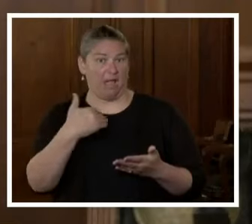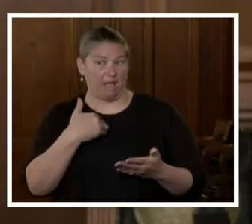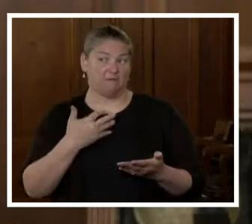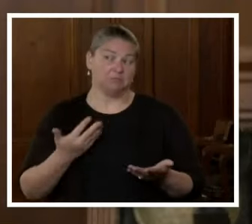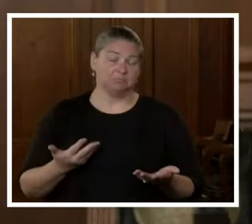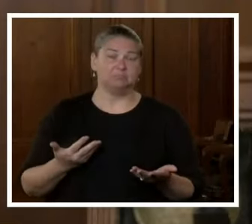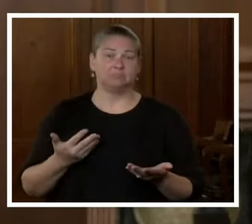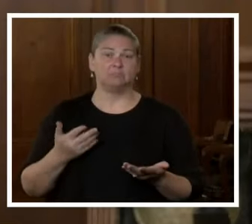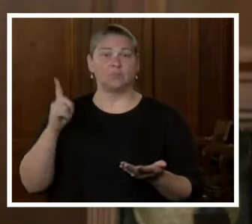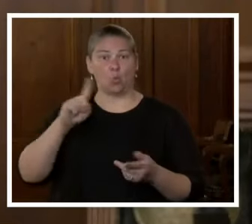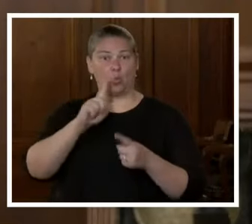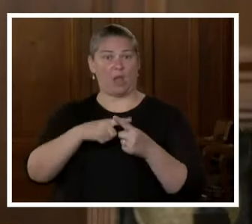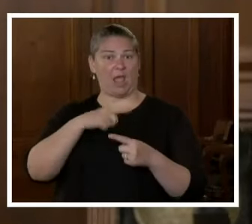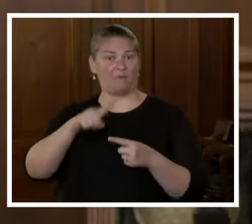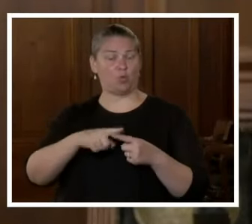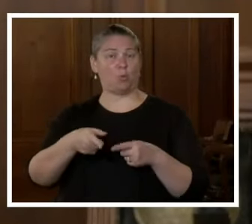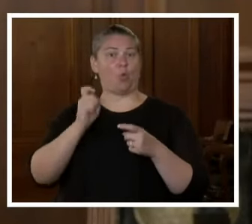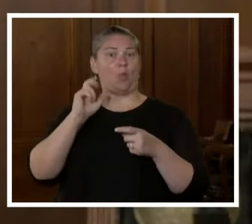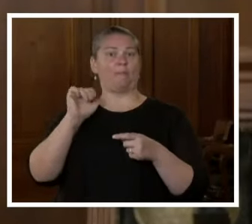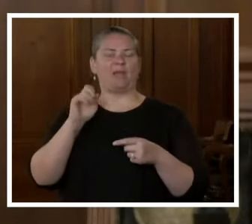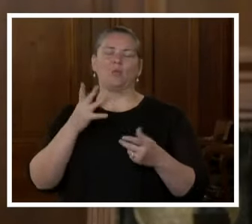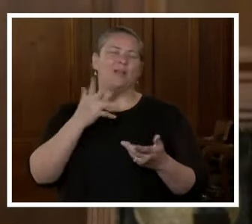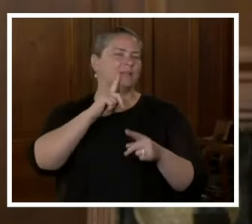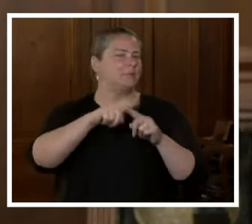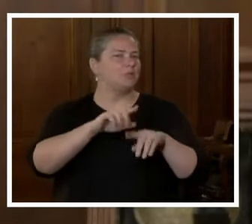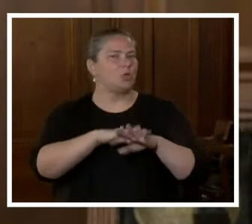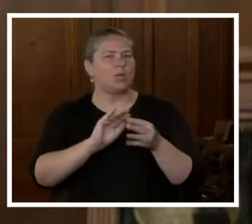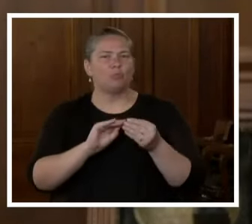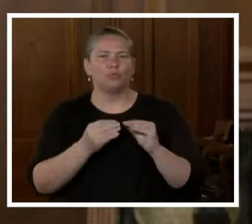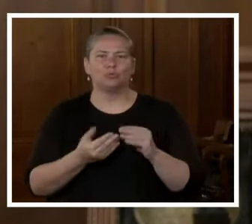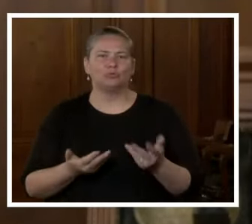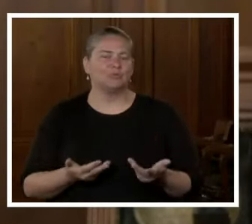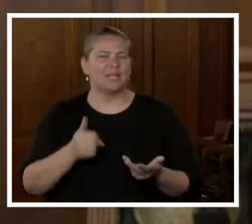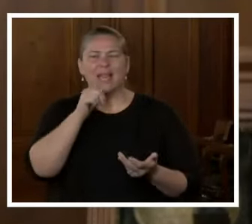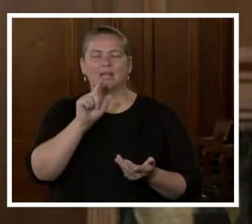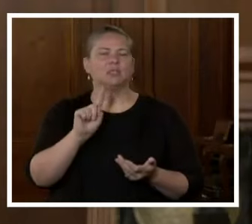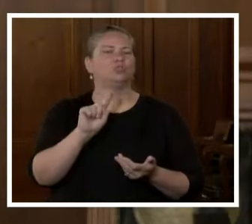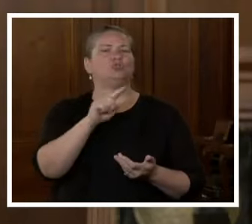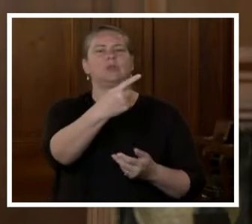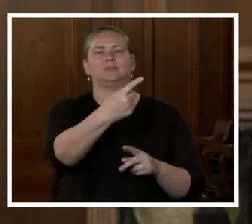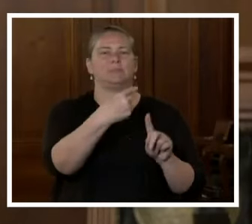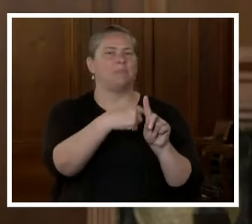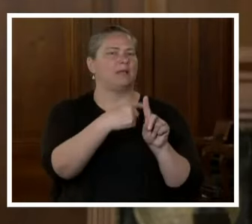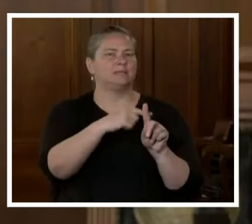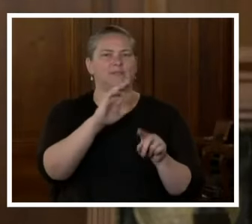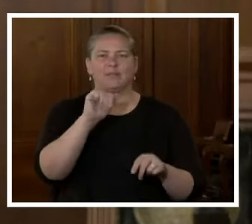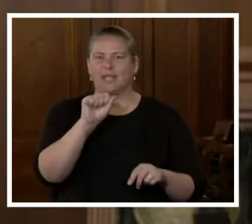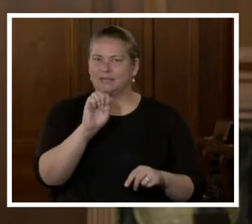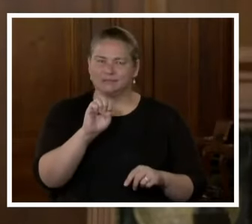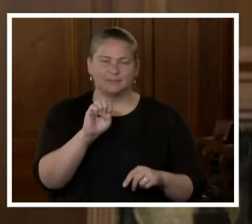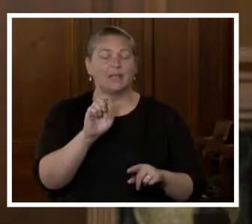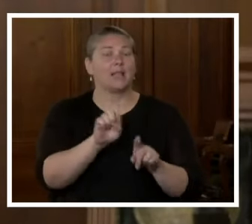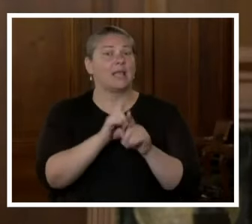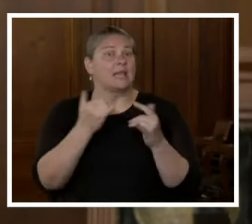WITH THE RESOURCES THAT WE HAVE THAT WE CAN USE DIRECTLY ON THIS VIRUS ARE A VERY DIFFERENT PLACE